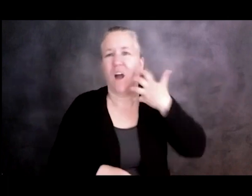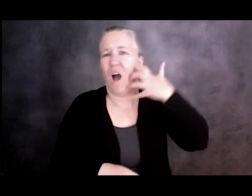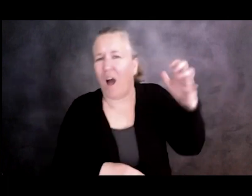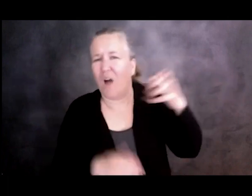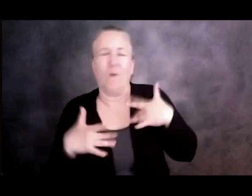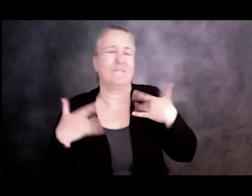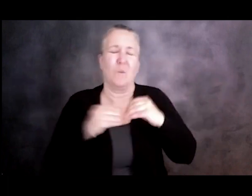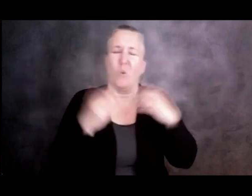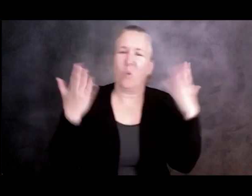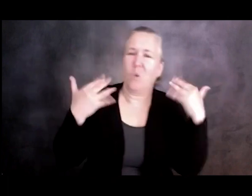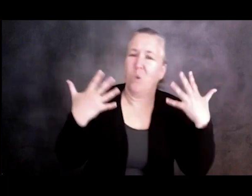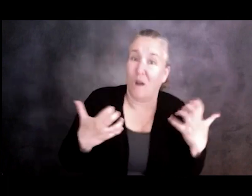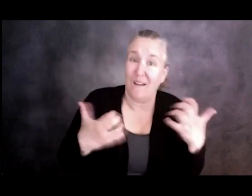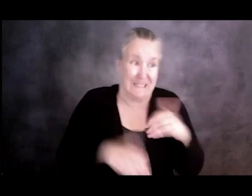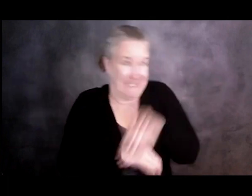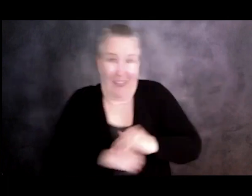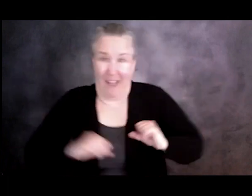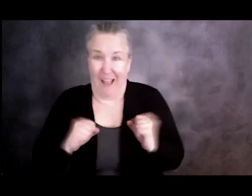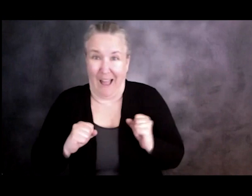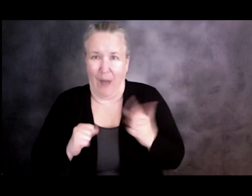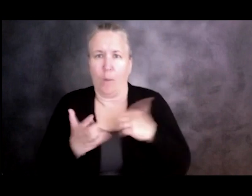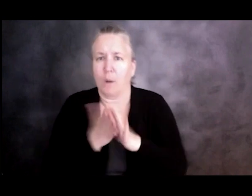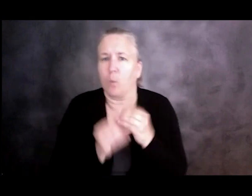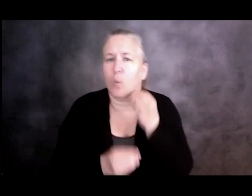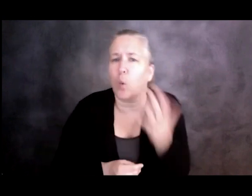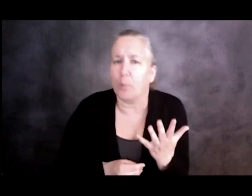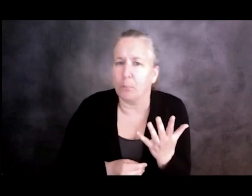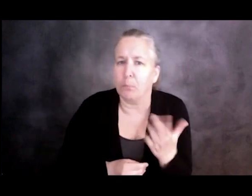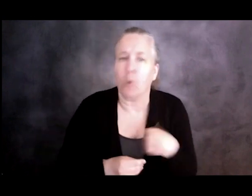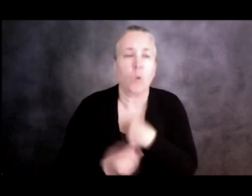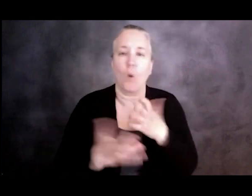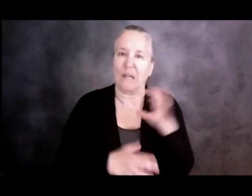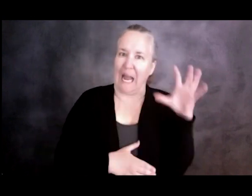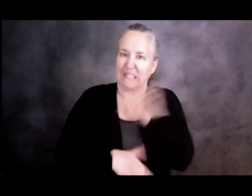during the freezing night. We wanted an estimated time of arrival.